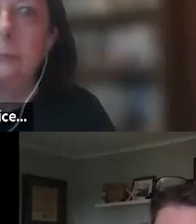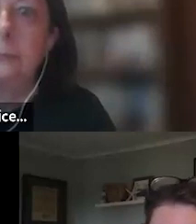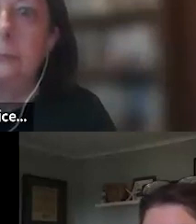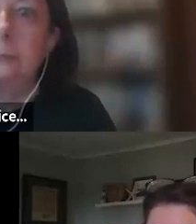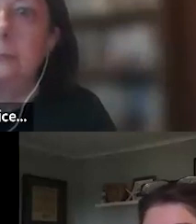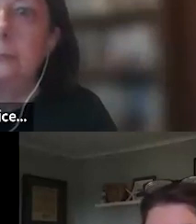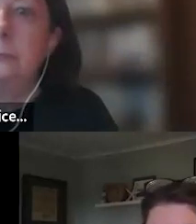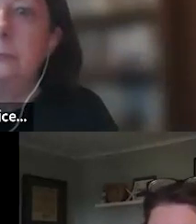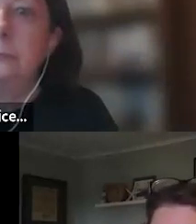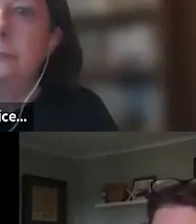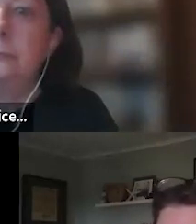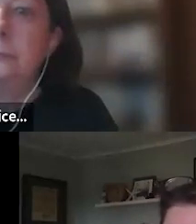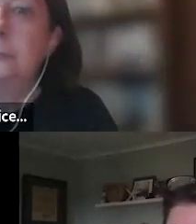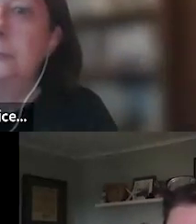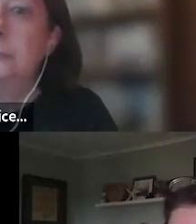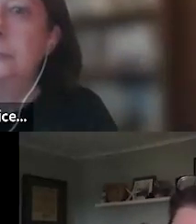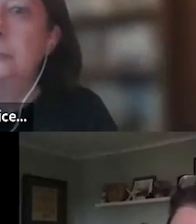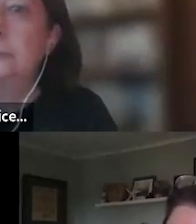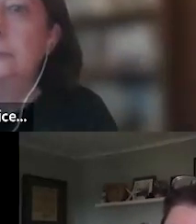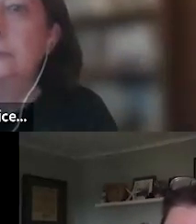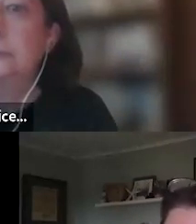for their priority lists. So check into that, what you're using,